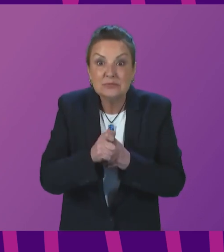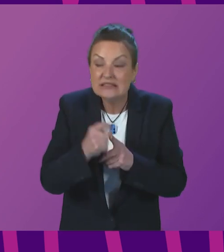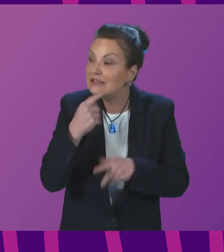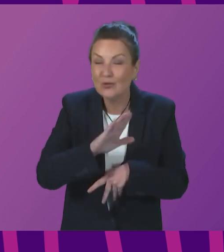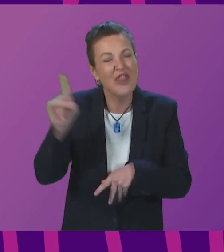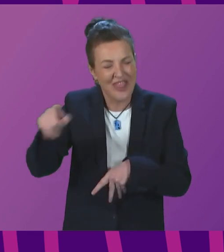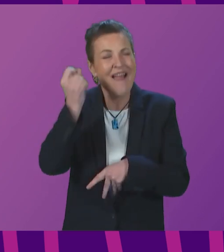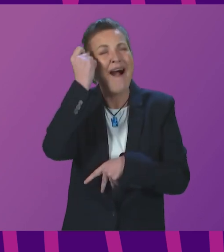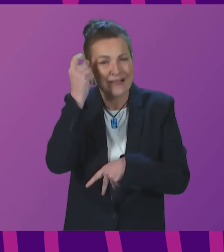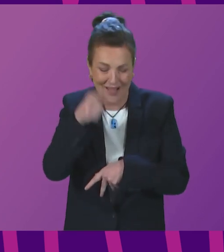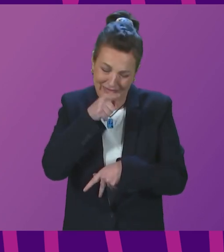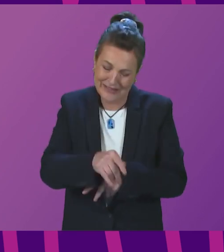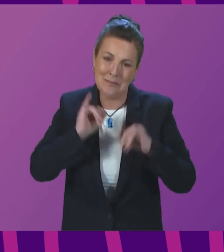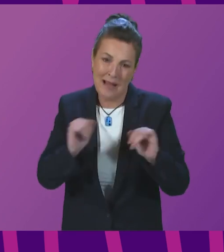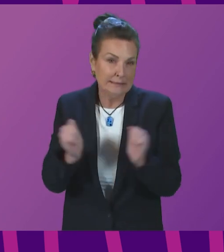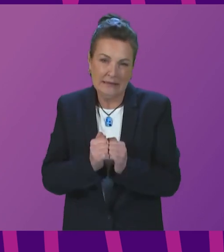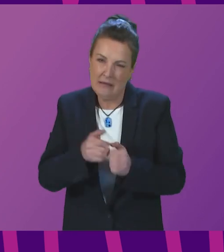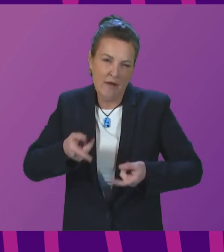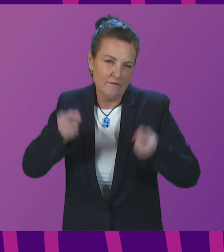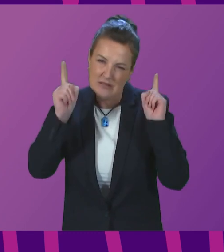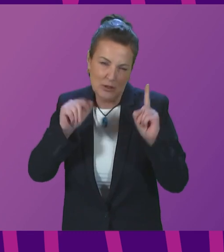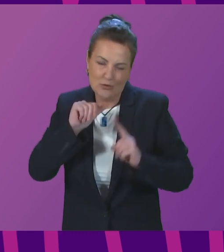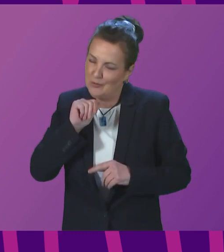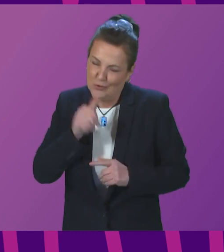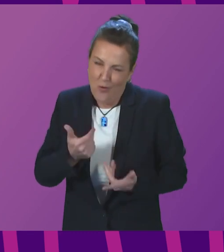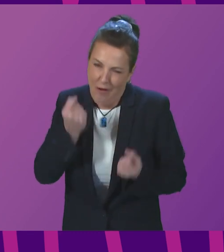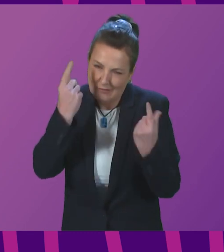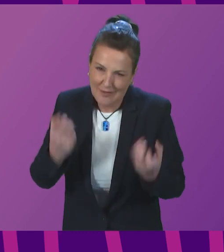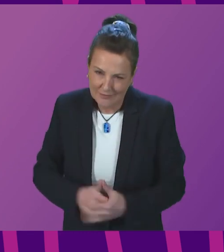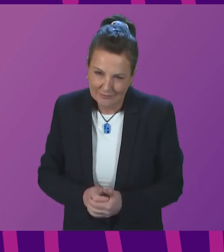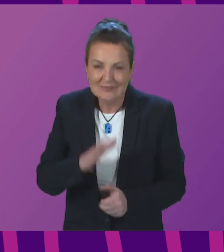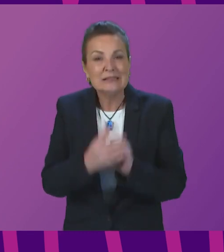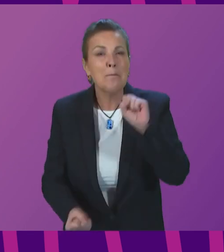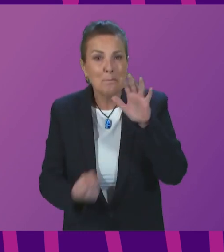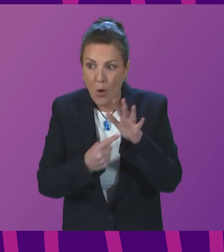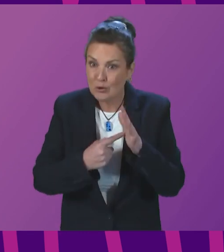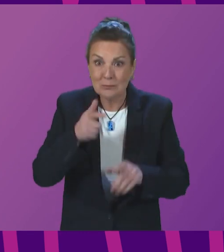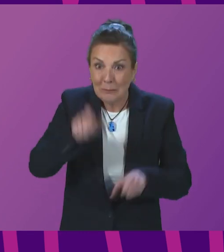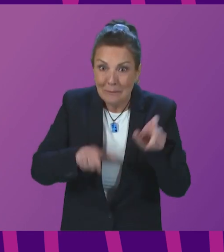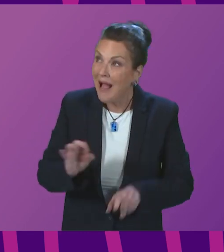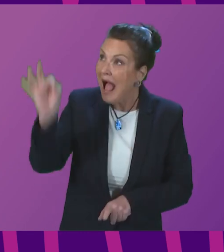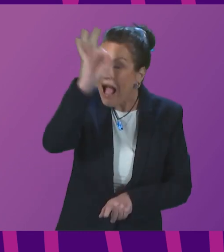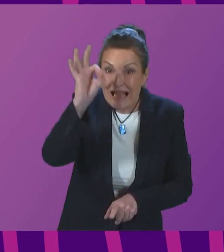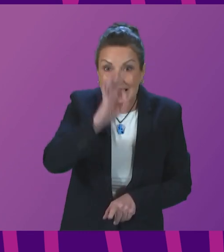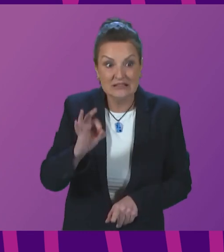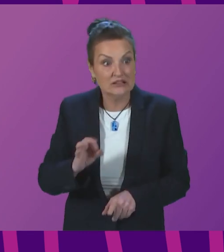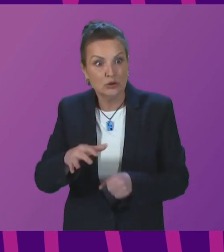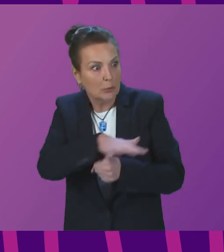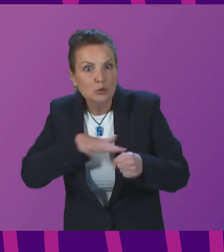CMAL gets how bad the deal is, but the First Minister does not. The issue is important to islanders and island communities, because the ferries are vital